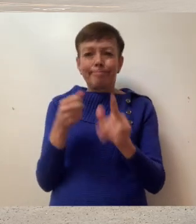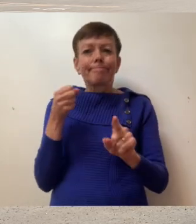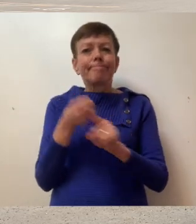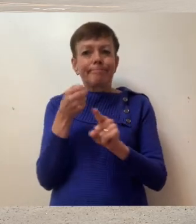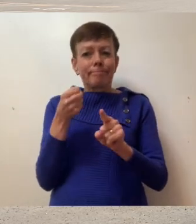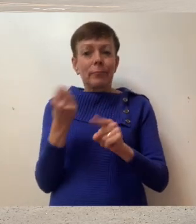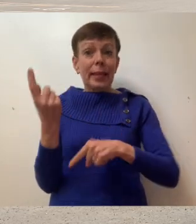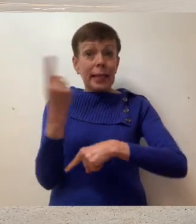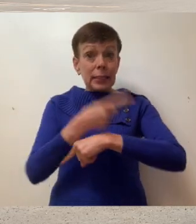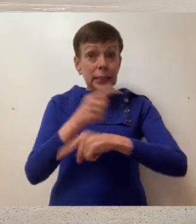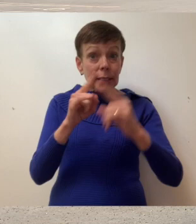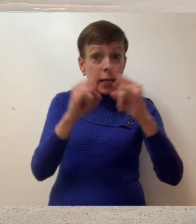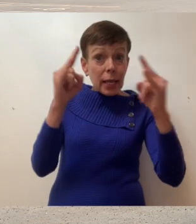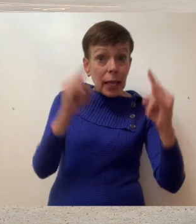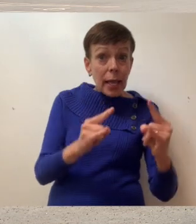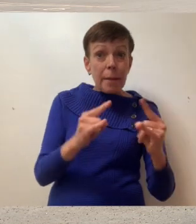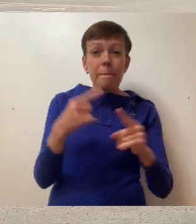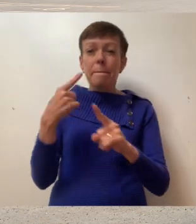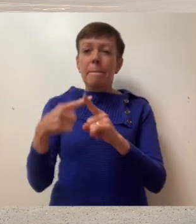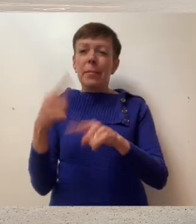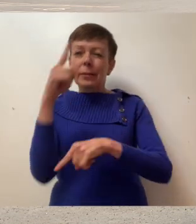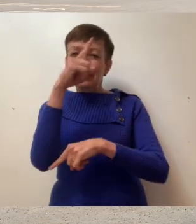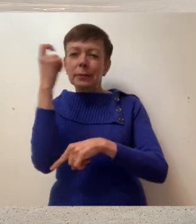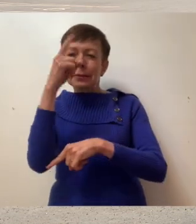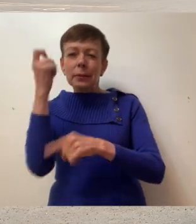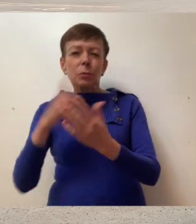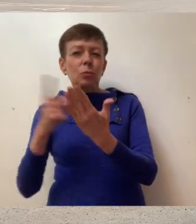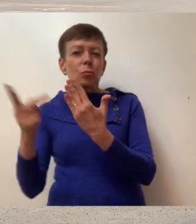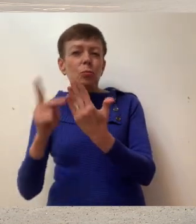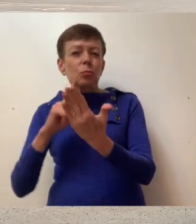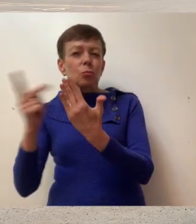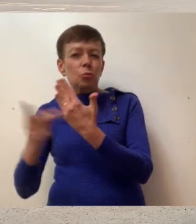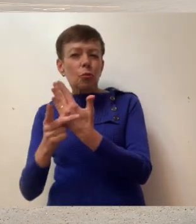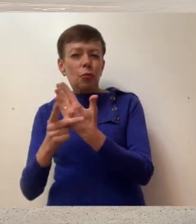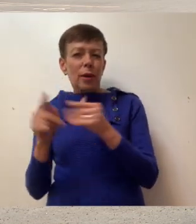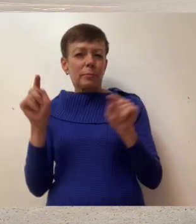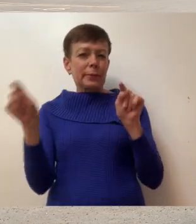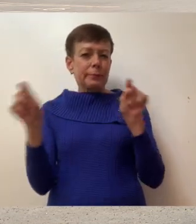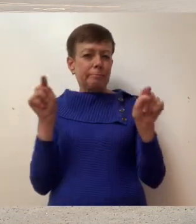as other summer programs offered through the Activity Guide.